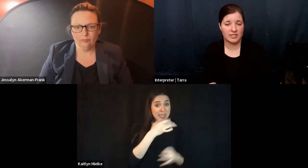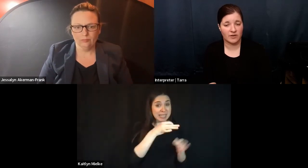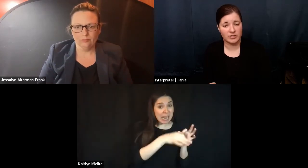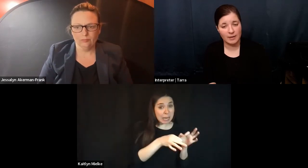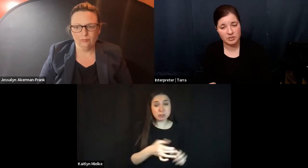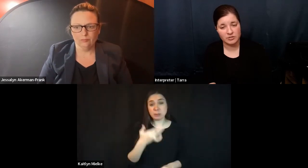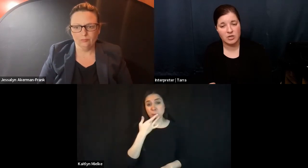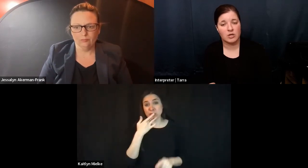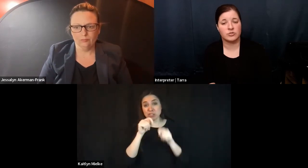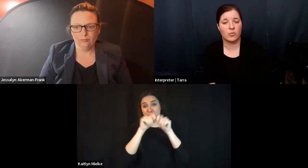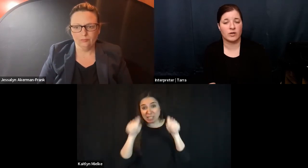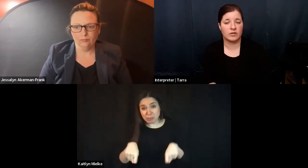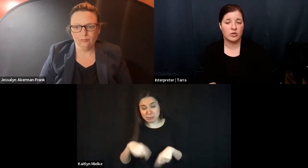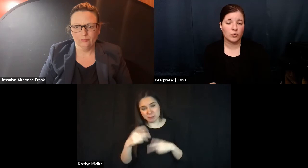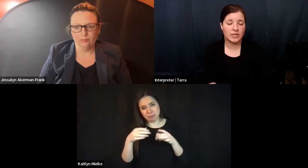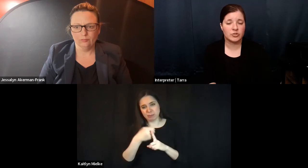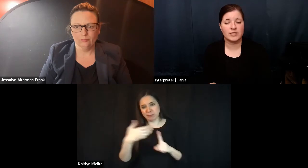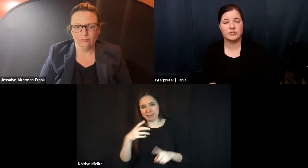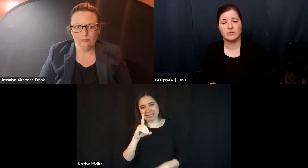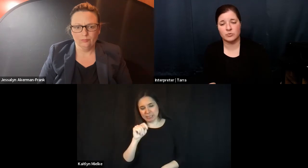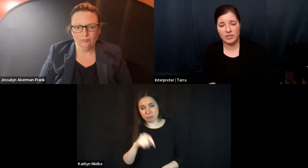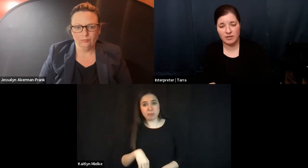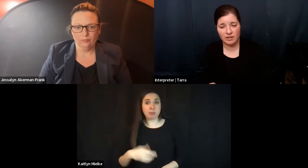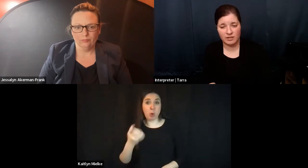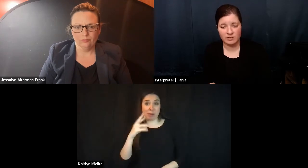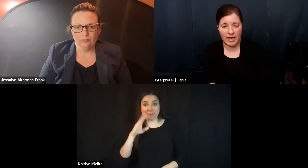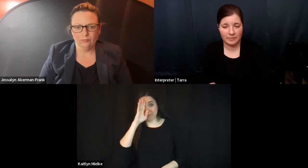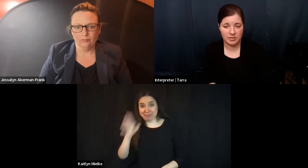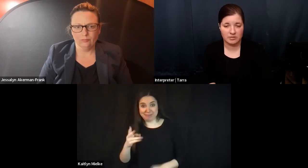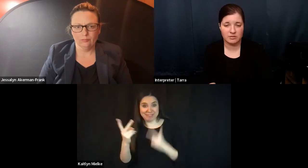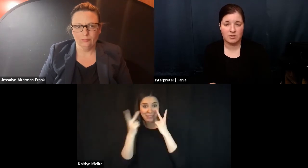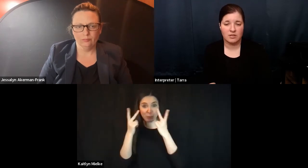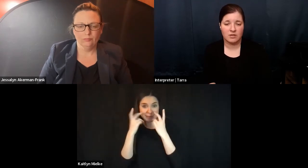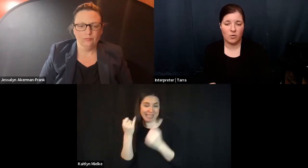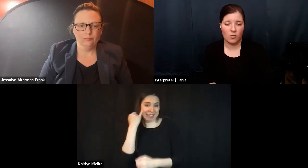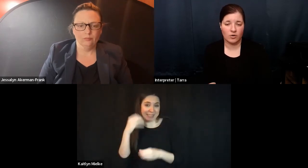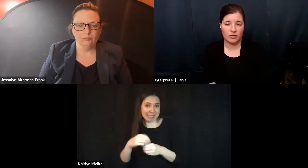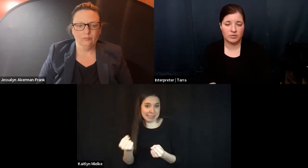Add a visual description of what's being seen. So then that person has various options. Do they want to read the transcript?